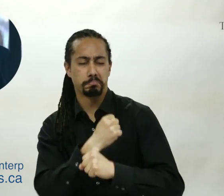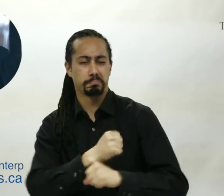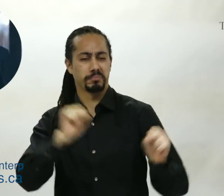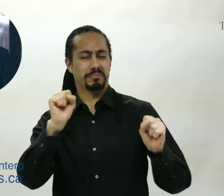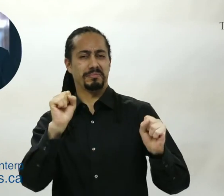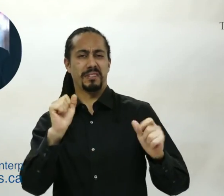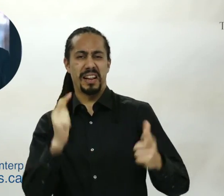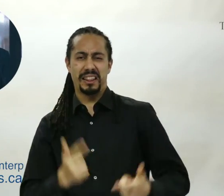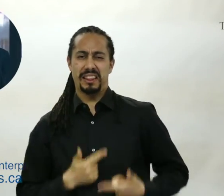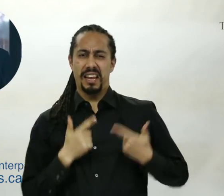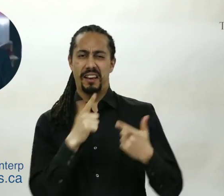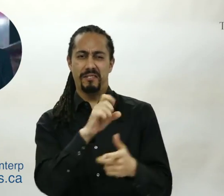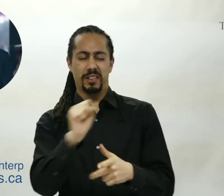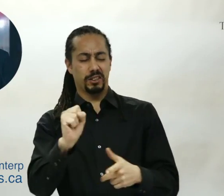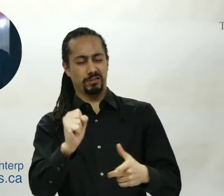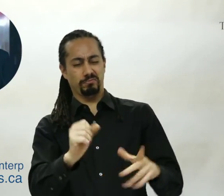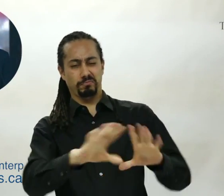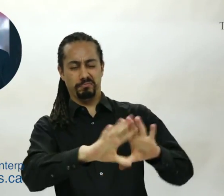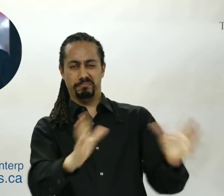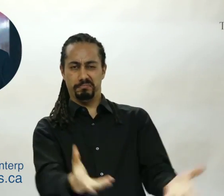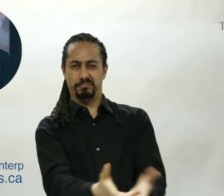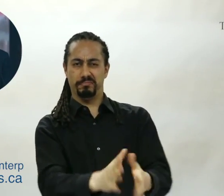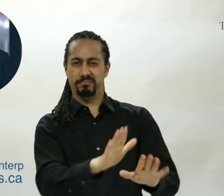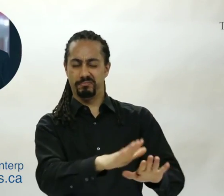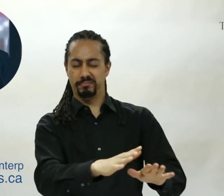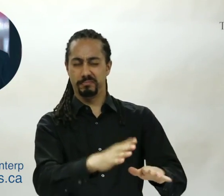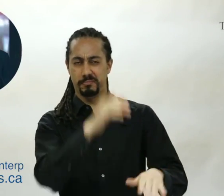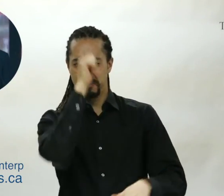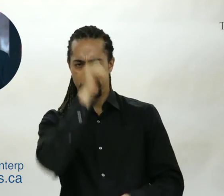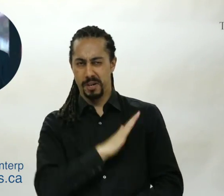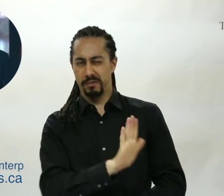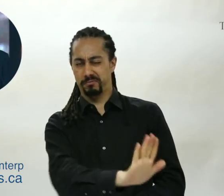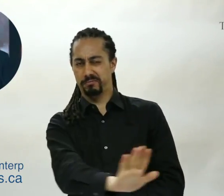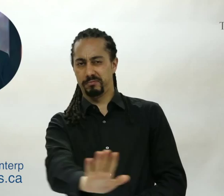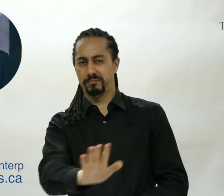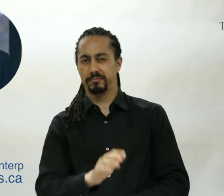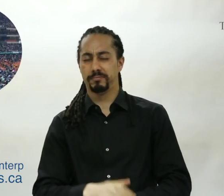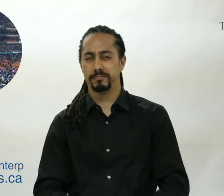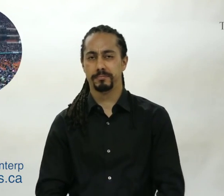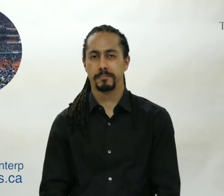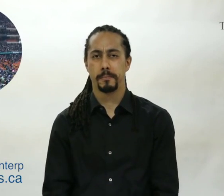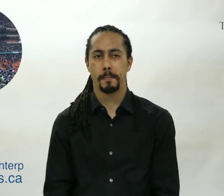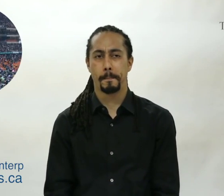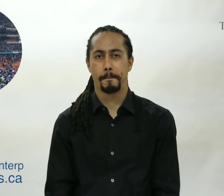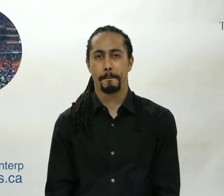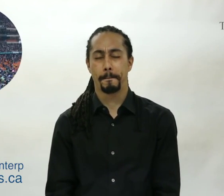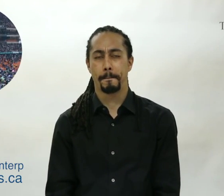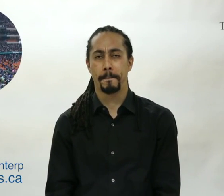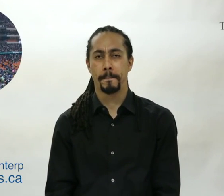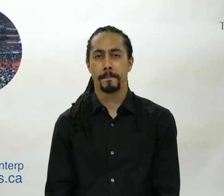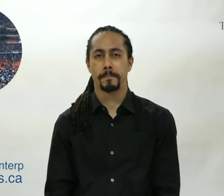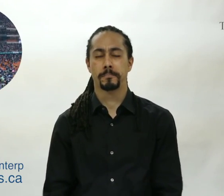Instead, Madiba insisted on sharing with us